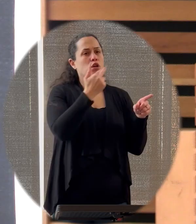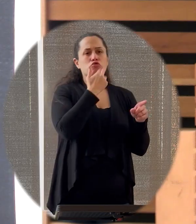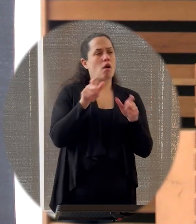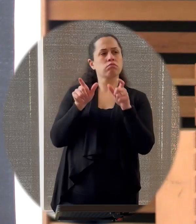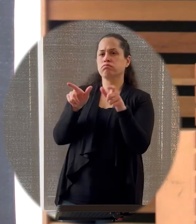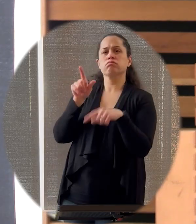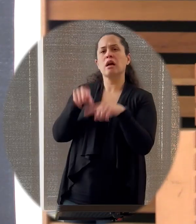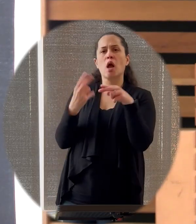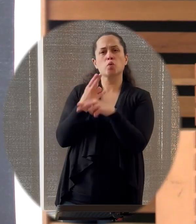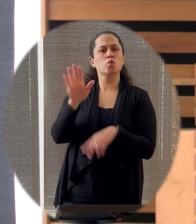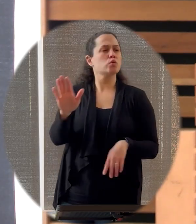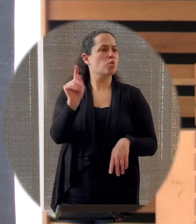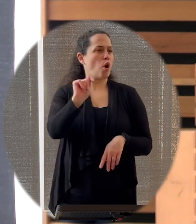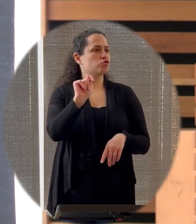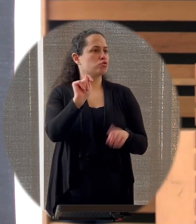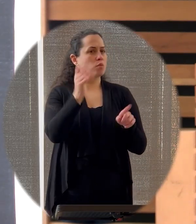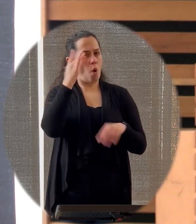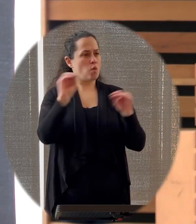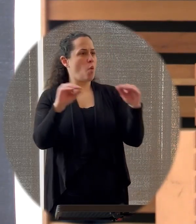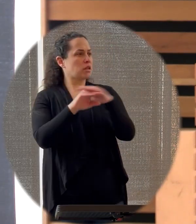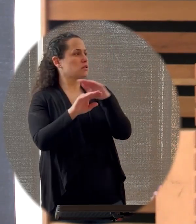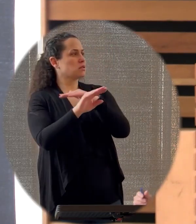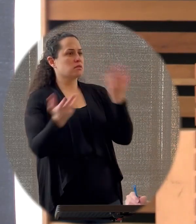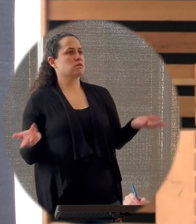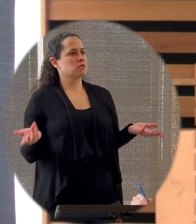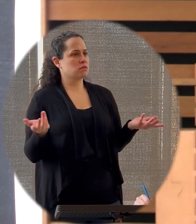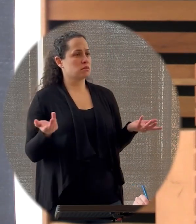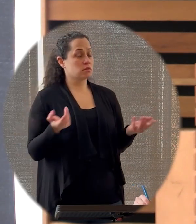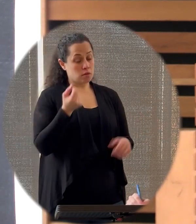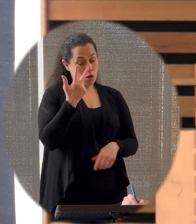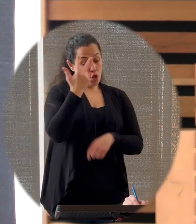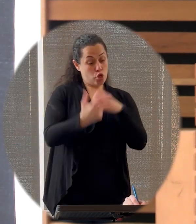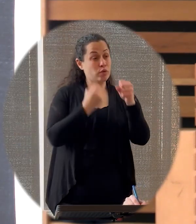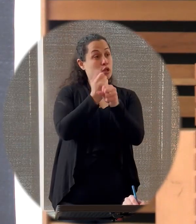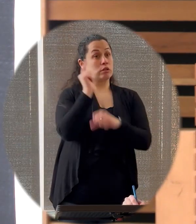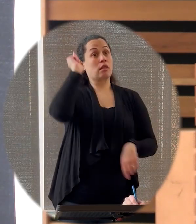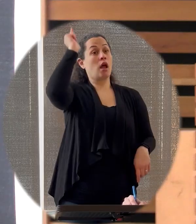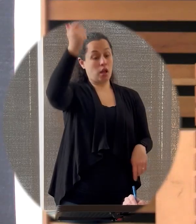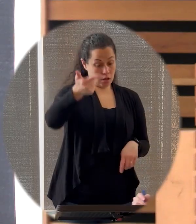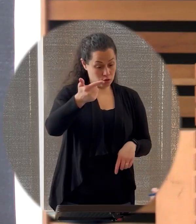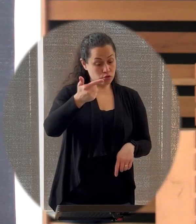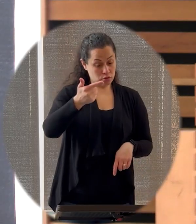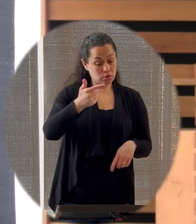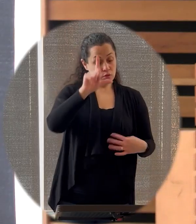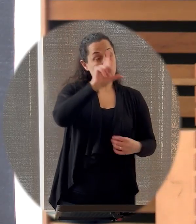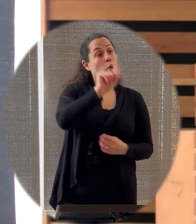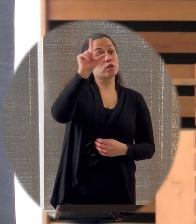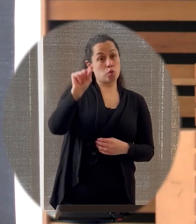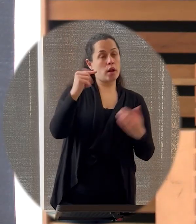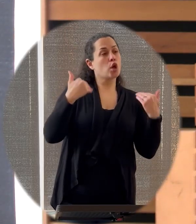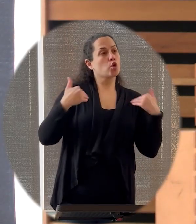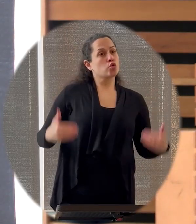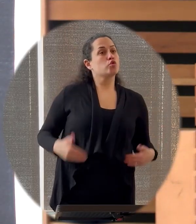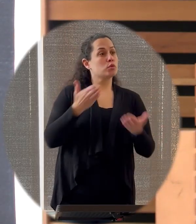her disability. Three years later, the Human Rights Tribunal of Ontario confirmed that this